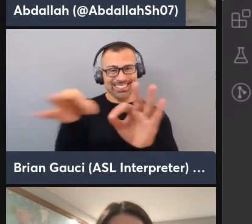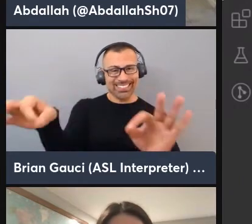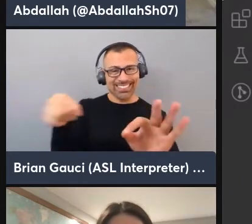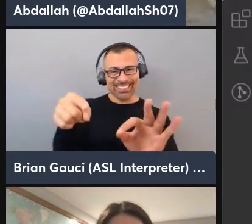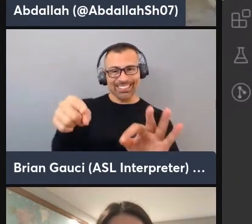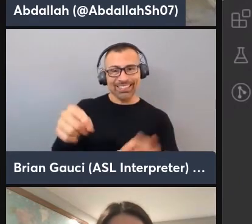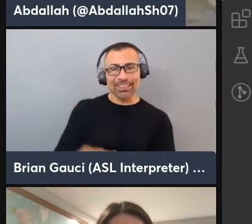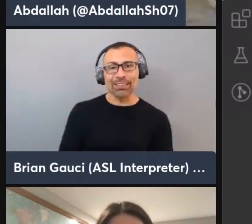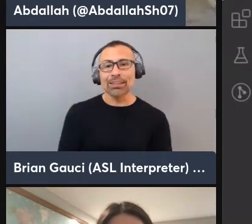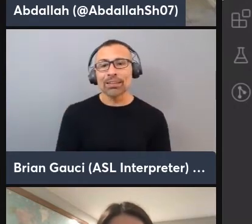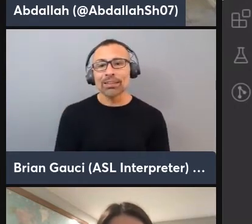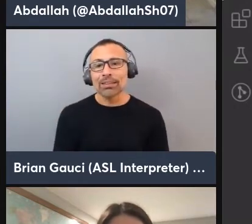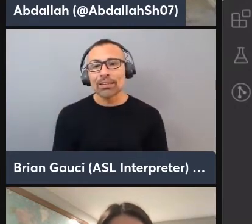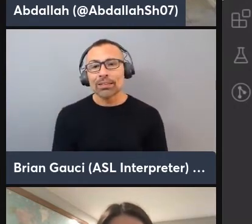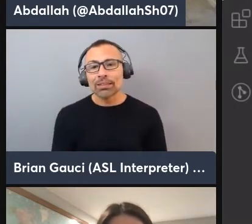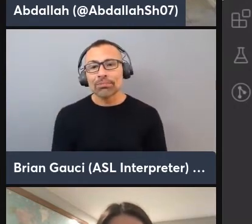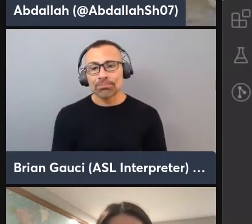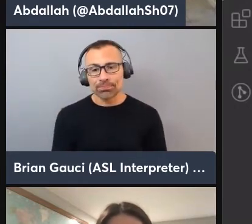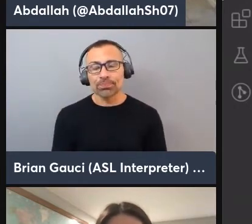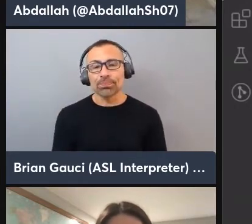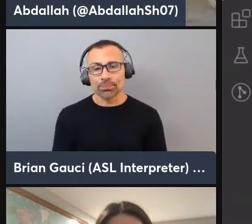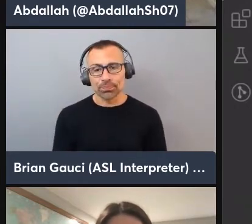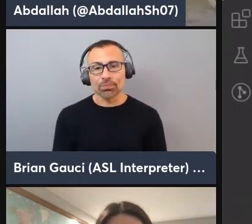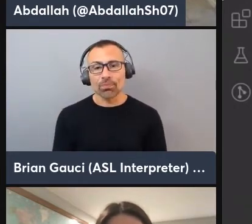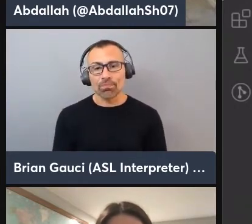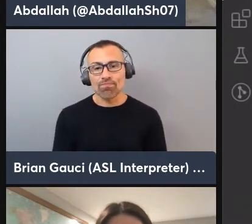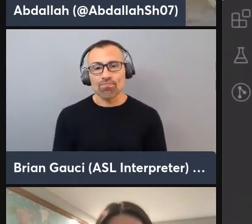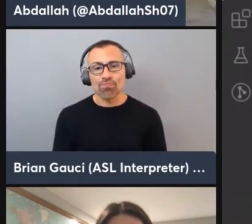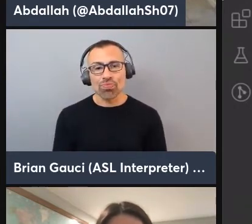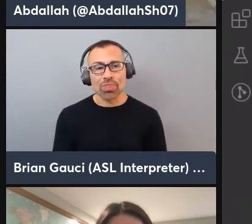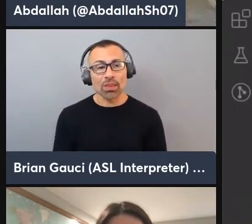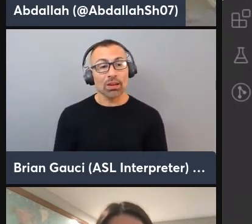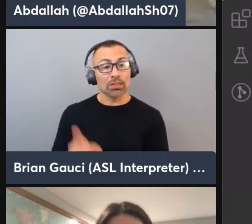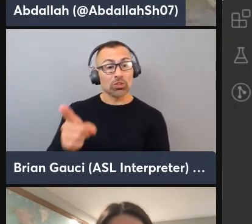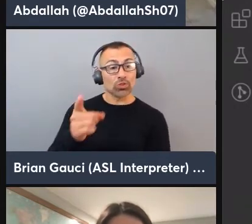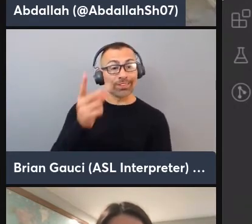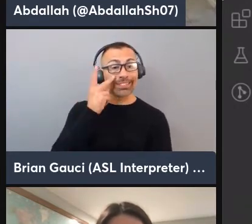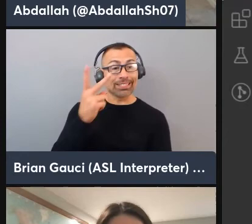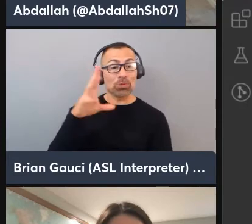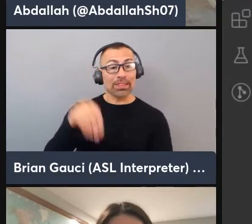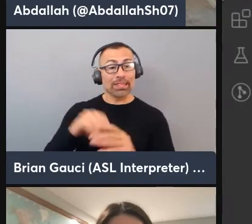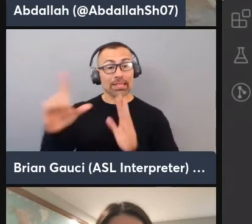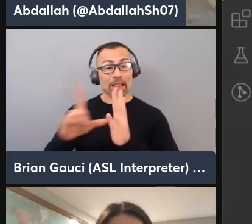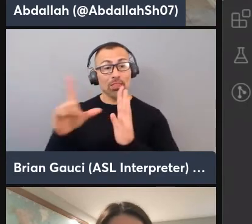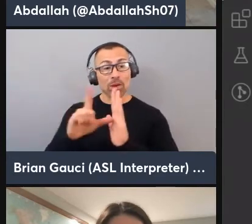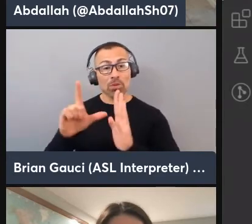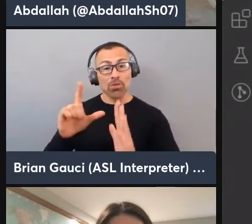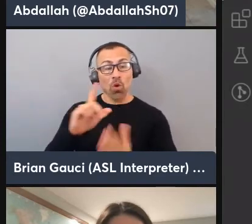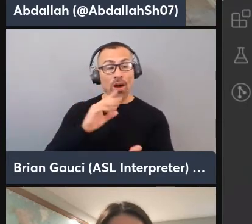from our authentication library. And my verification code has now been sent over my email.